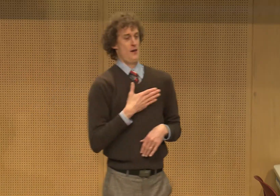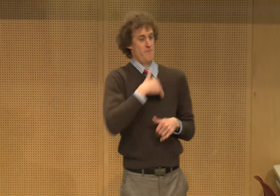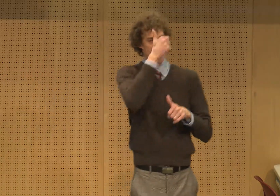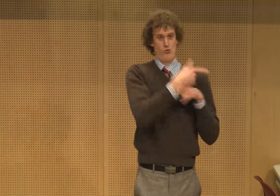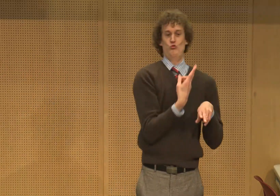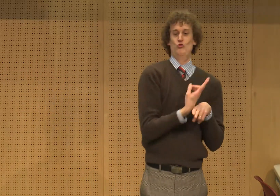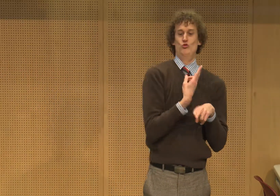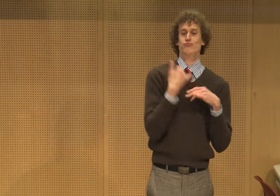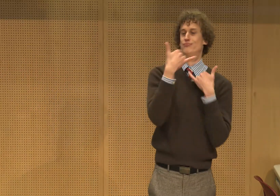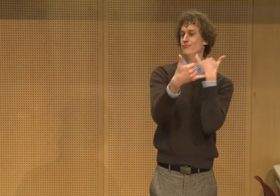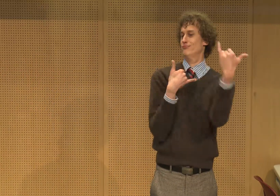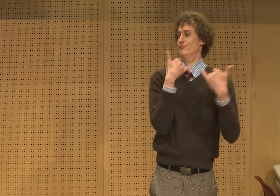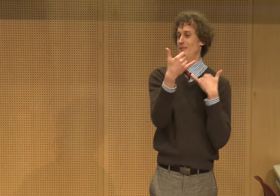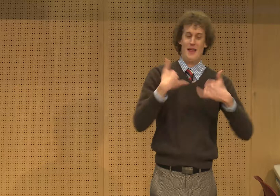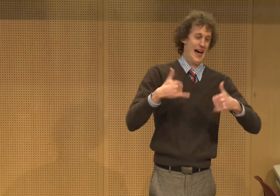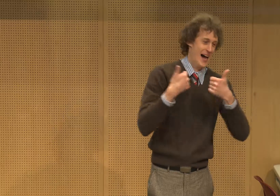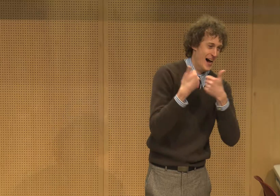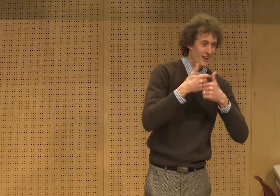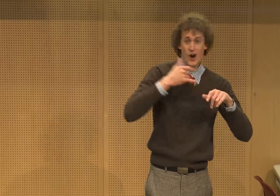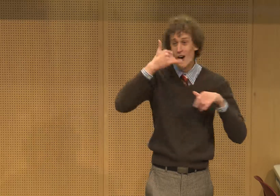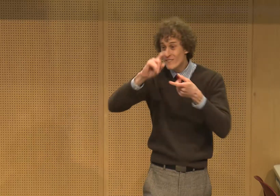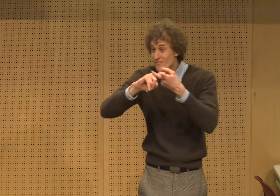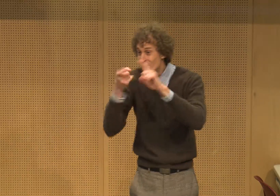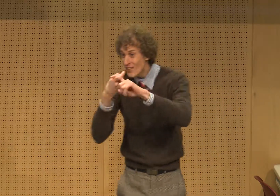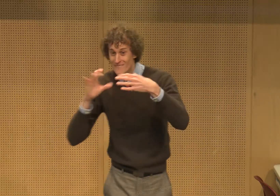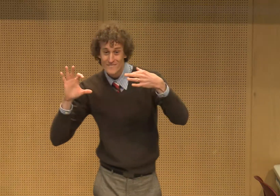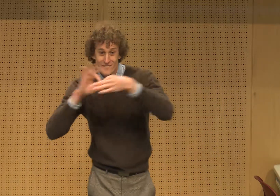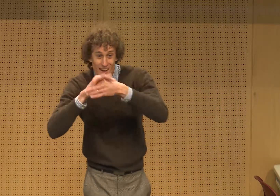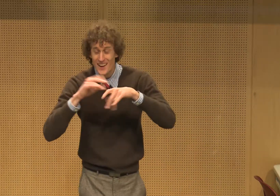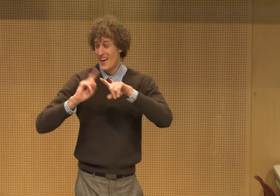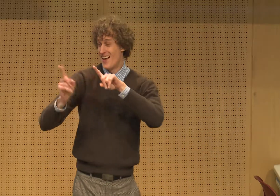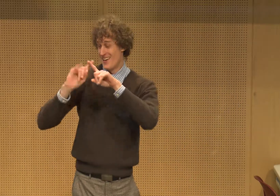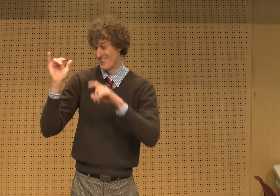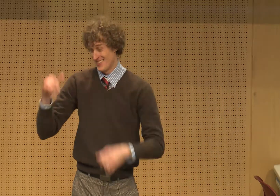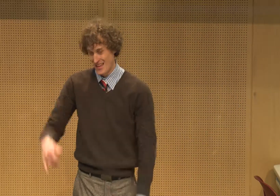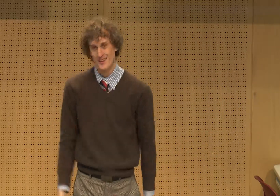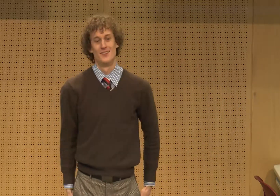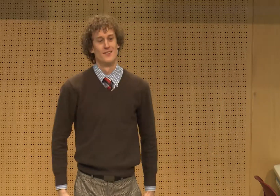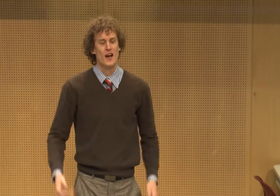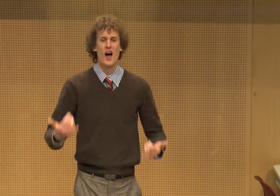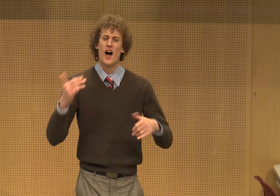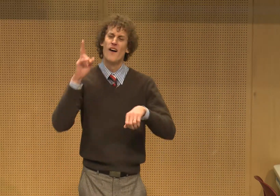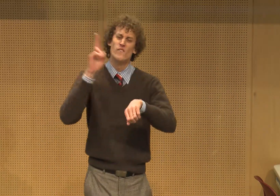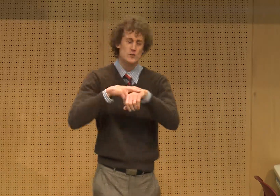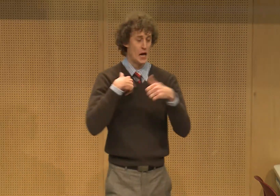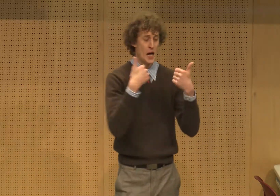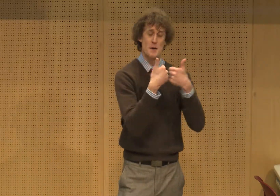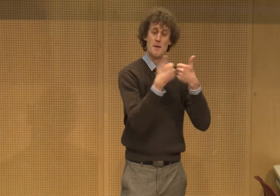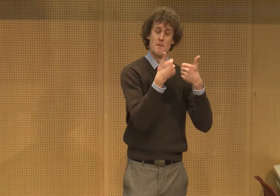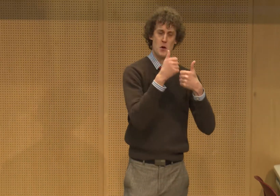one for dad's business and one for me and my brother to use to make calls or to play games, whatever we needed to do for our social lives.